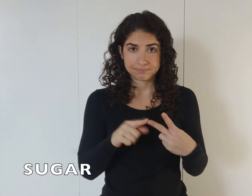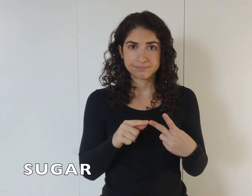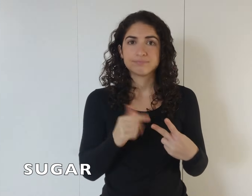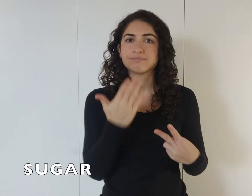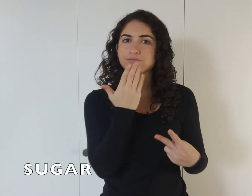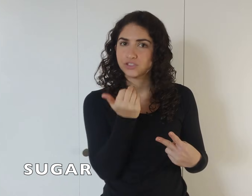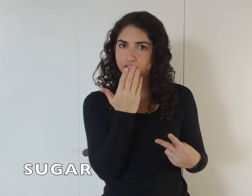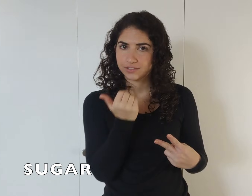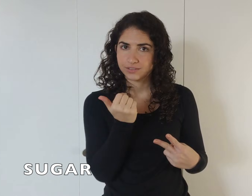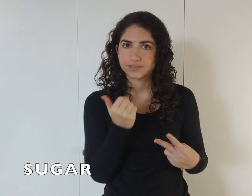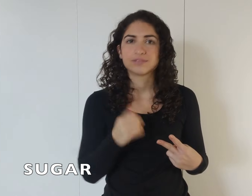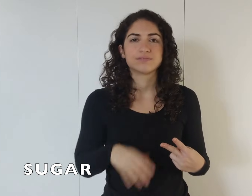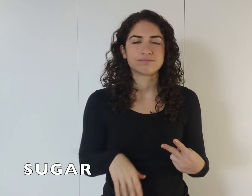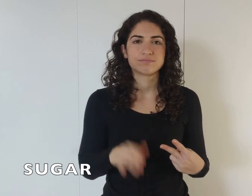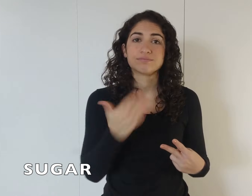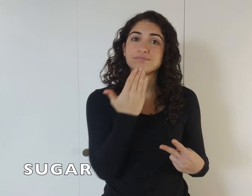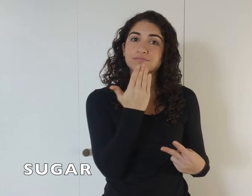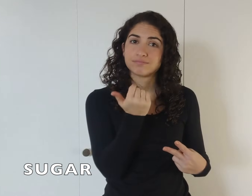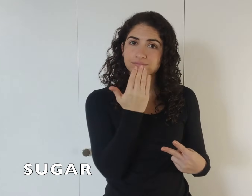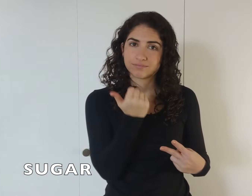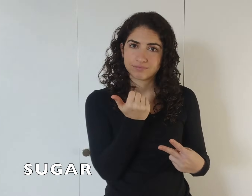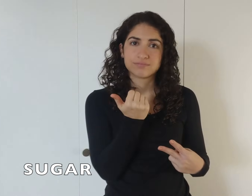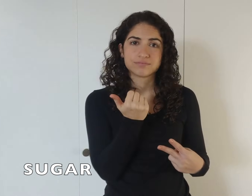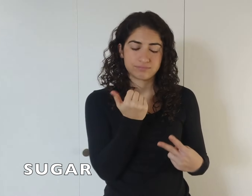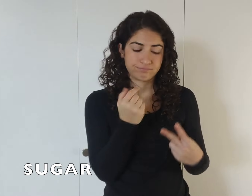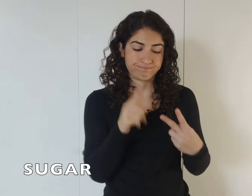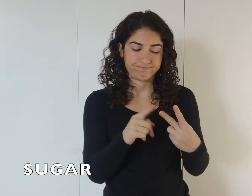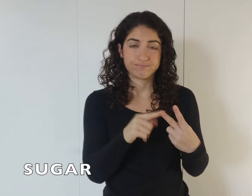And second: SUGAR. SUGAR.